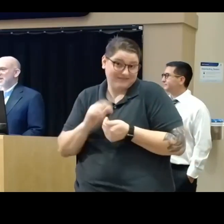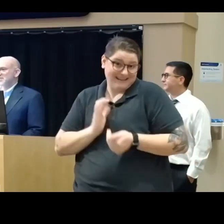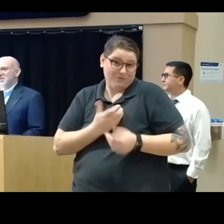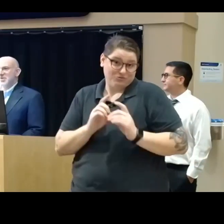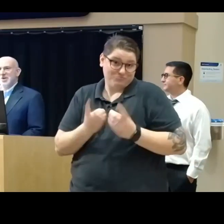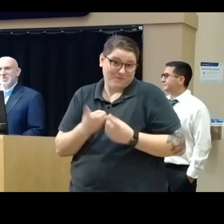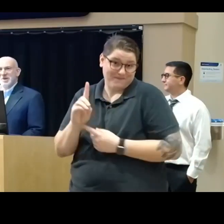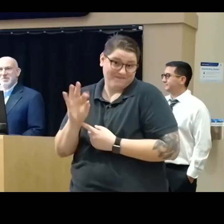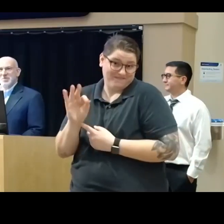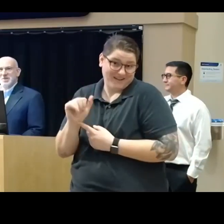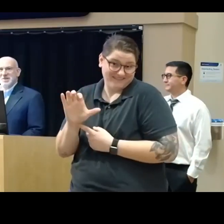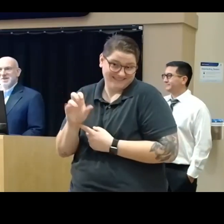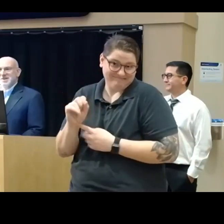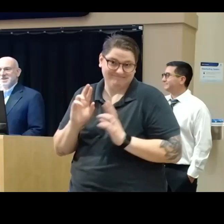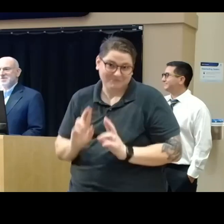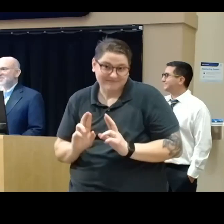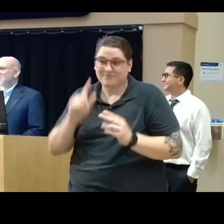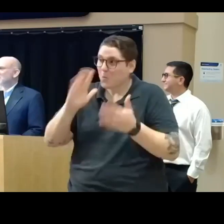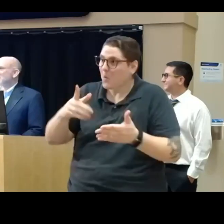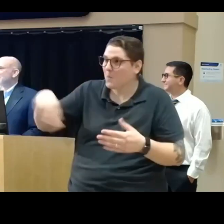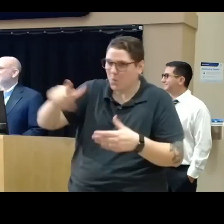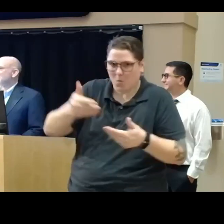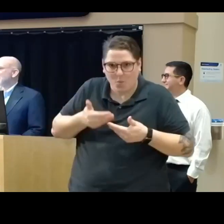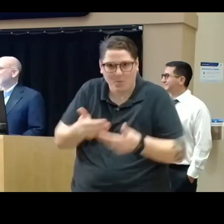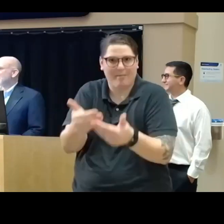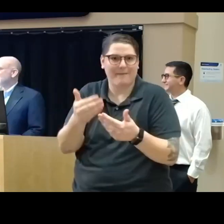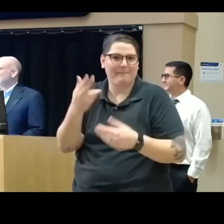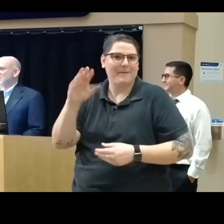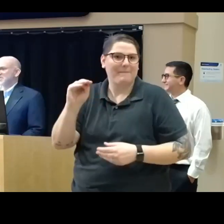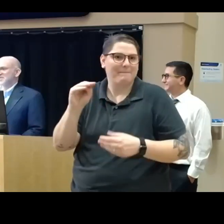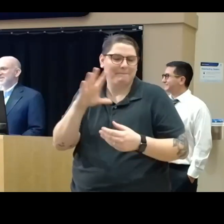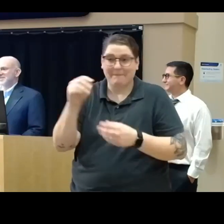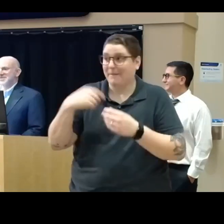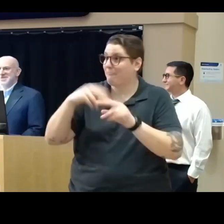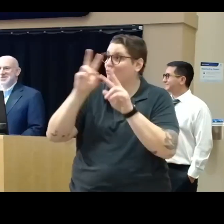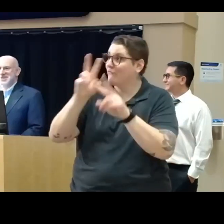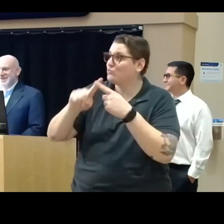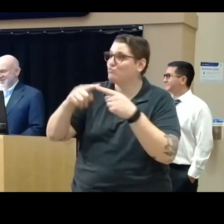and so I hope everyone gives him a warm welcome and I'm looking forward to a good discussion at